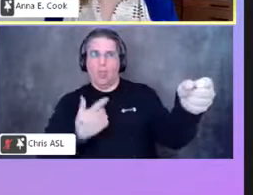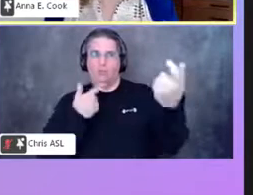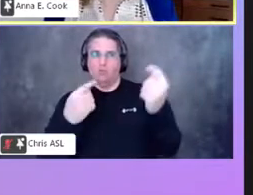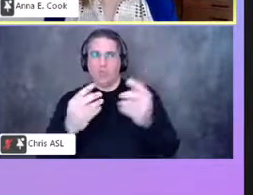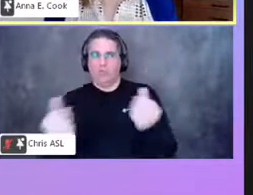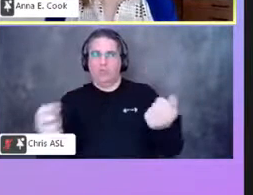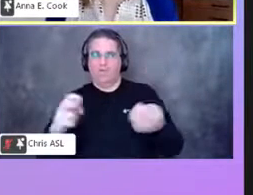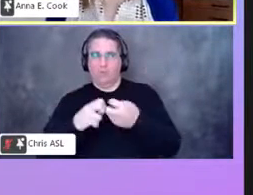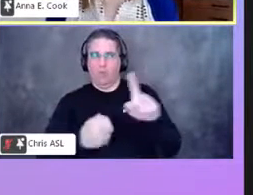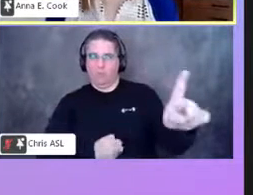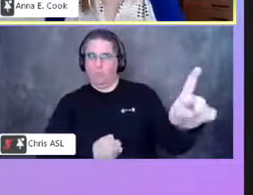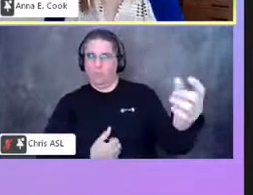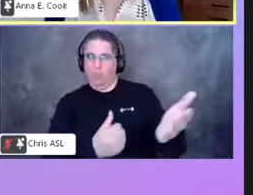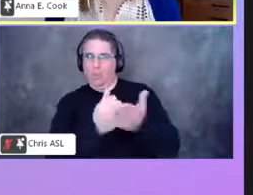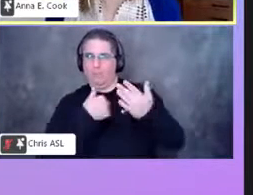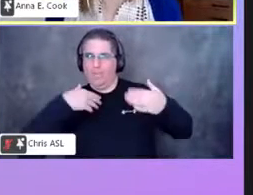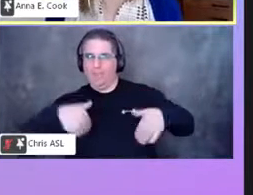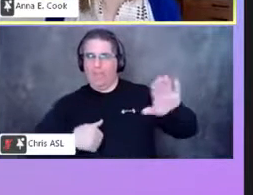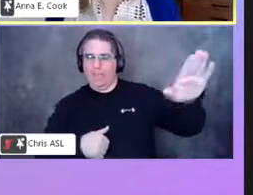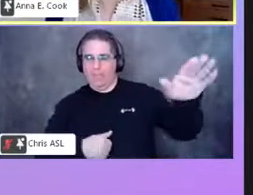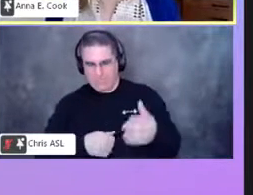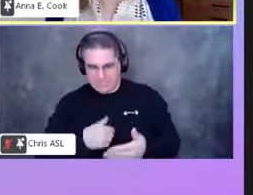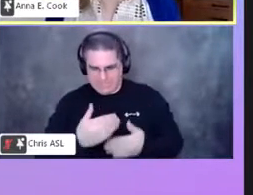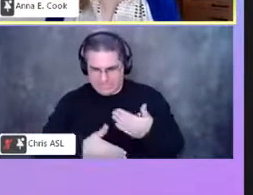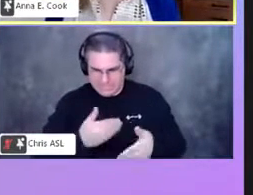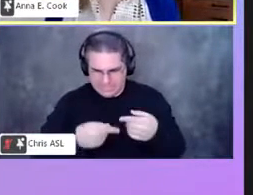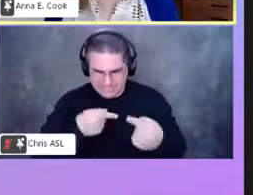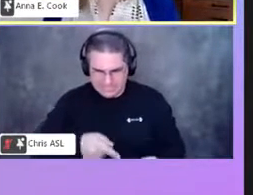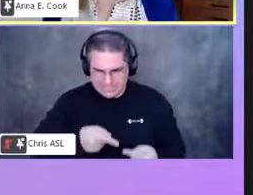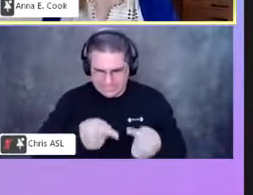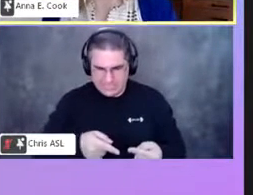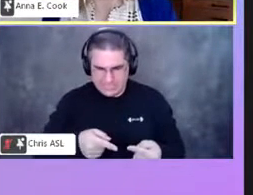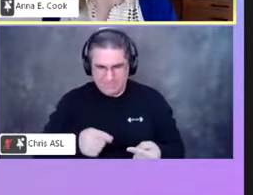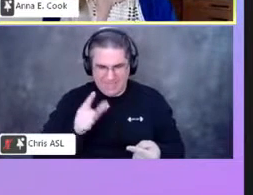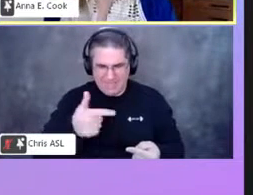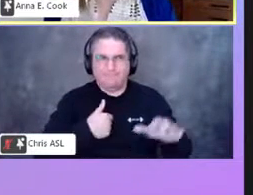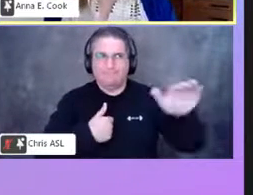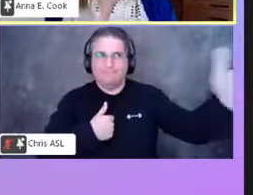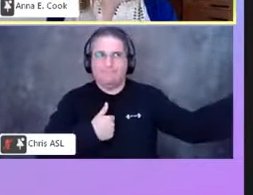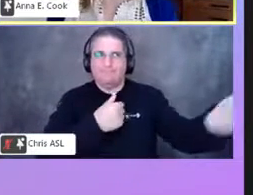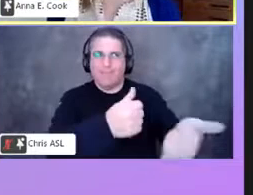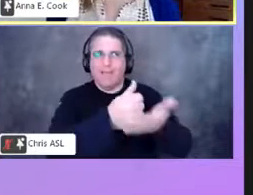of problem but for an unfamiliar problem they may want more proactive and frequent guidance